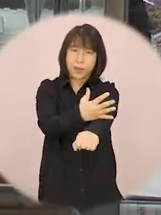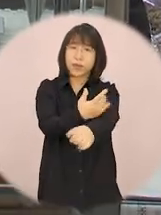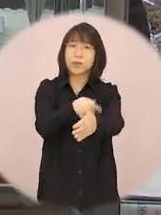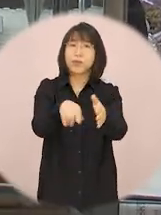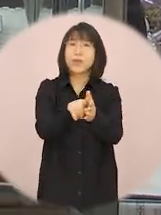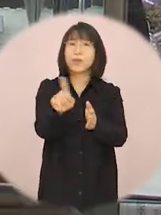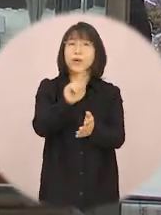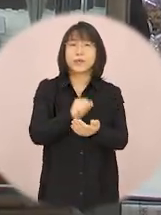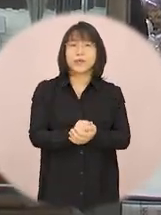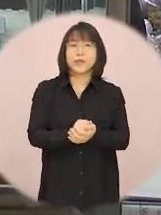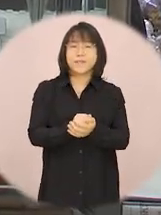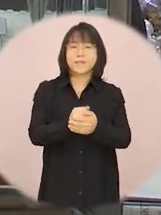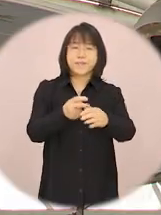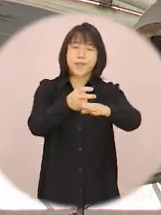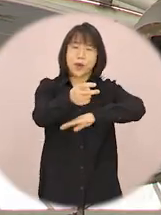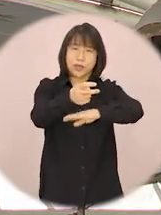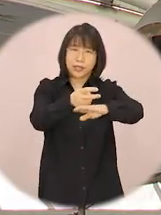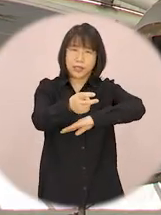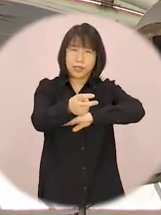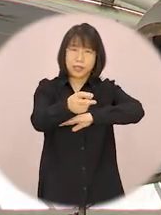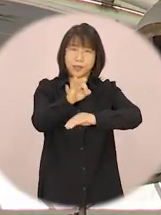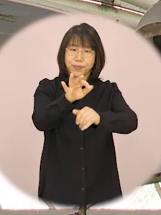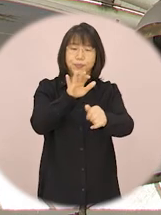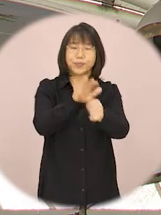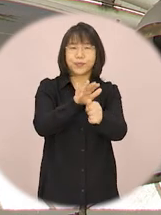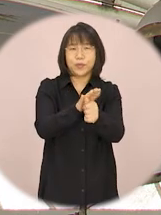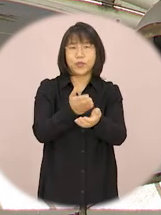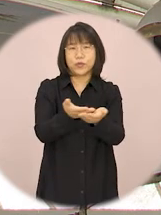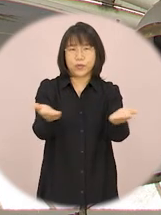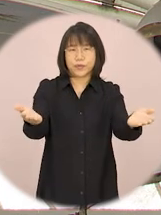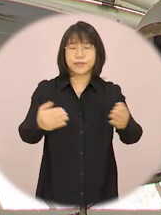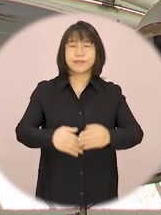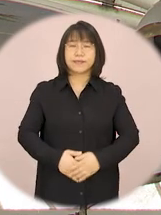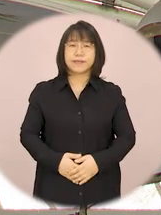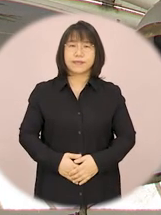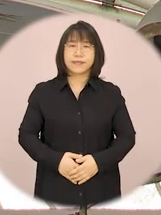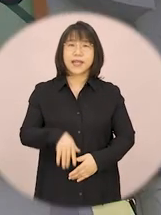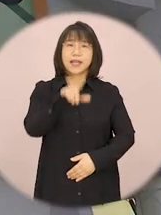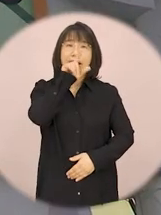to help customers who use traditional markets more comfortably.